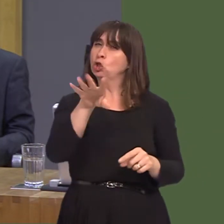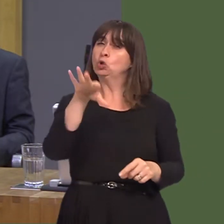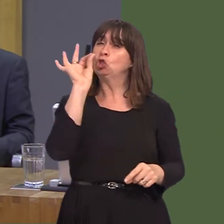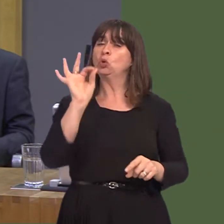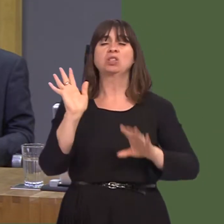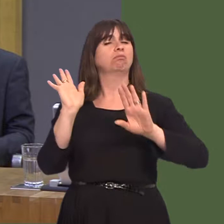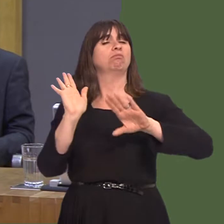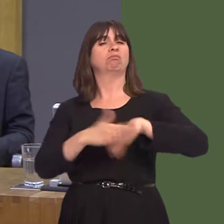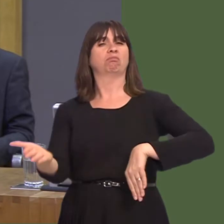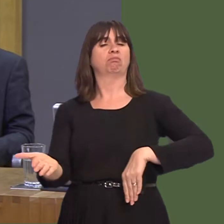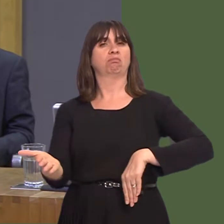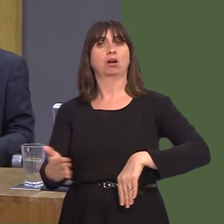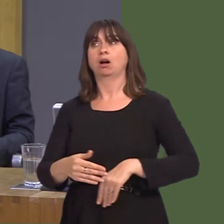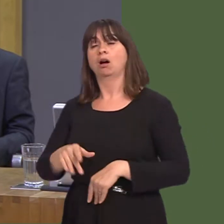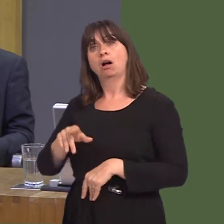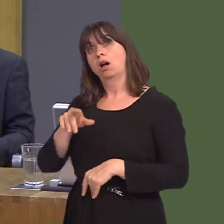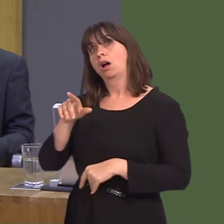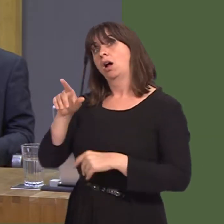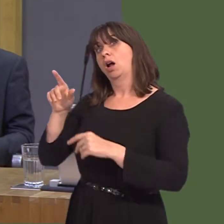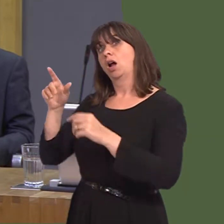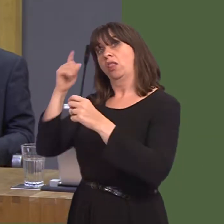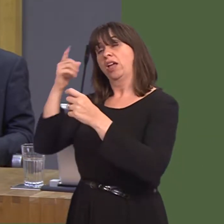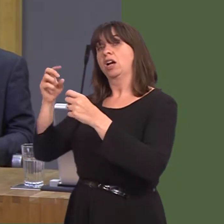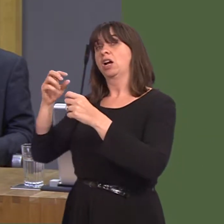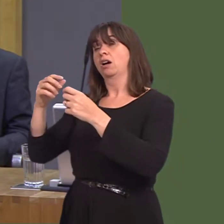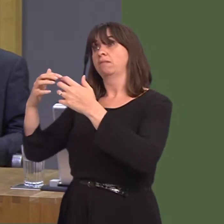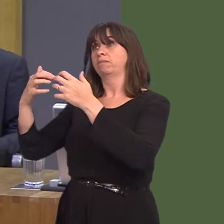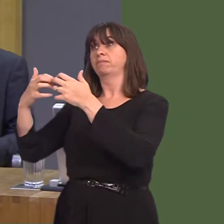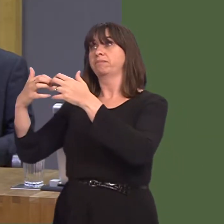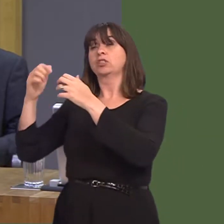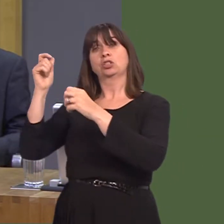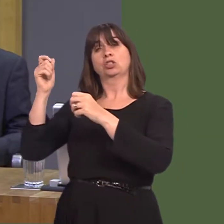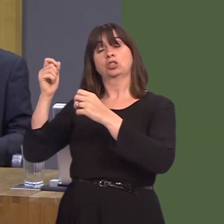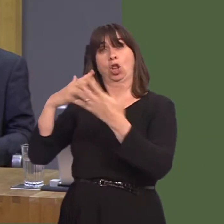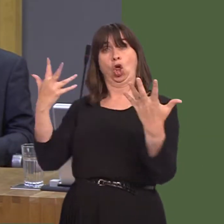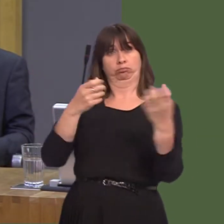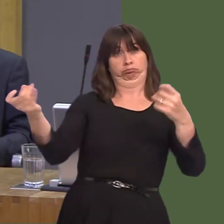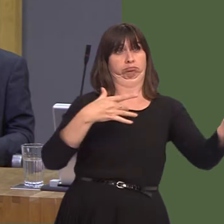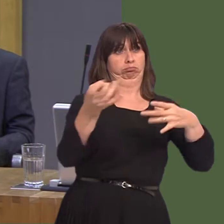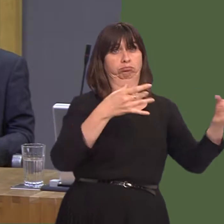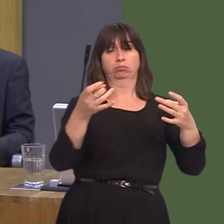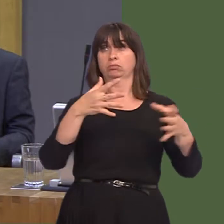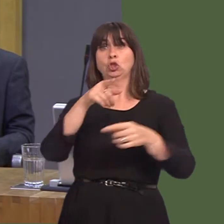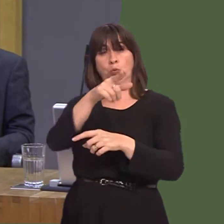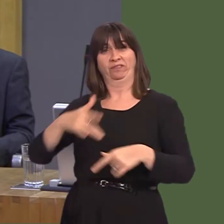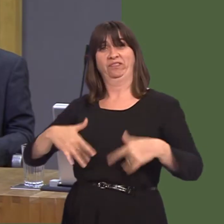Your Ministers claim that the devolution of welfare administration would undermine the social union of the UK.